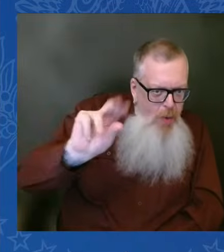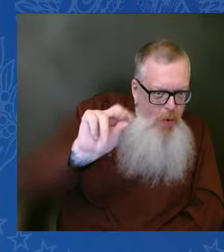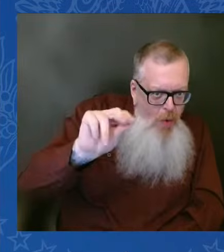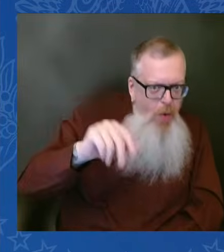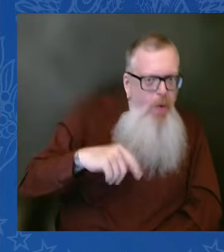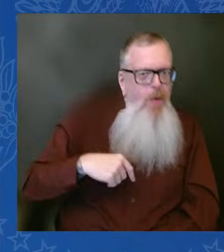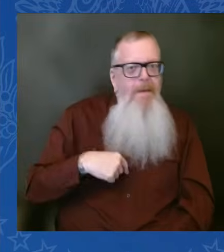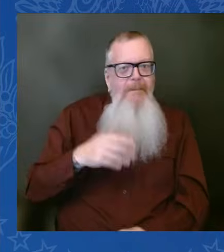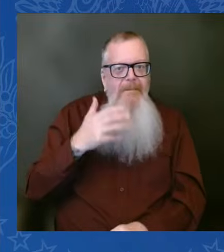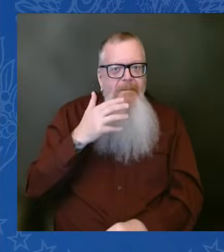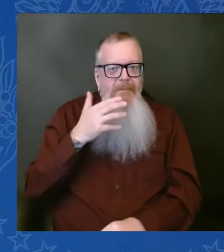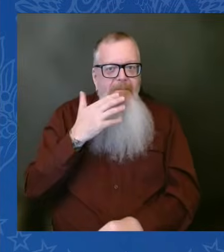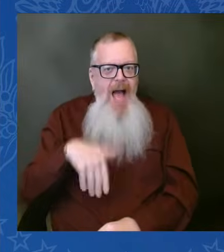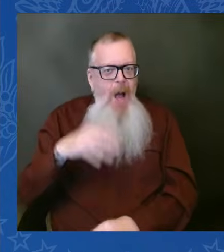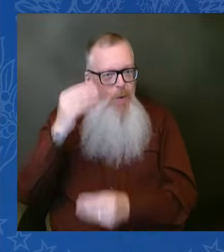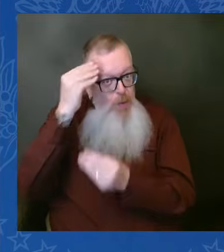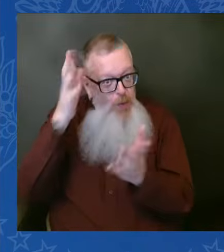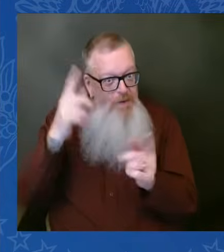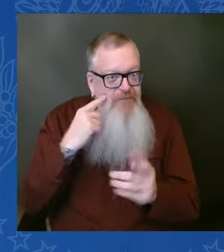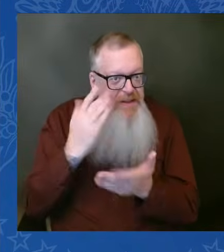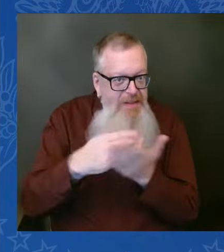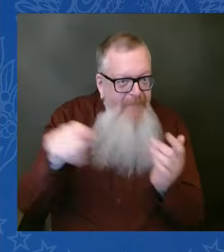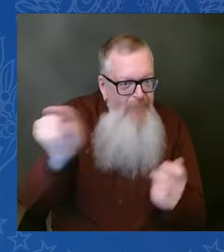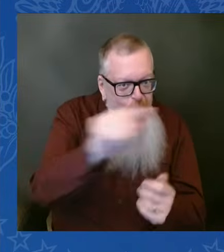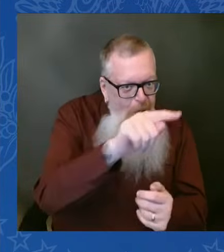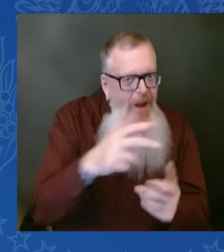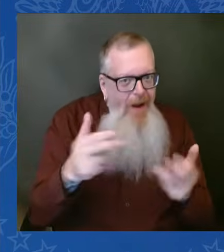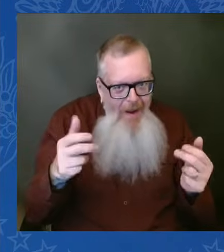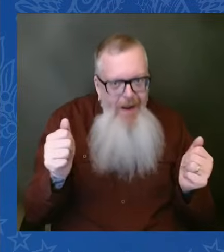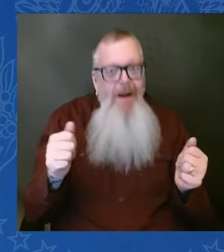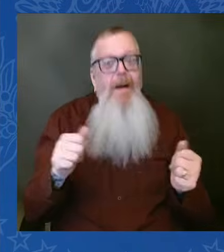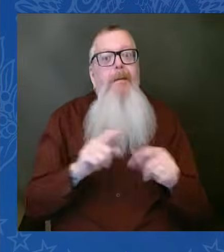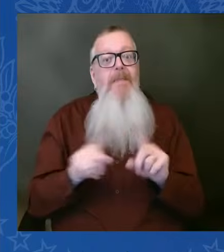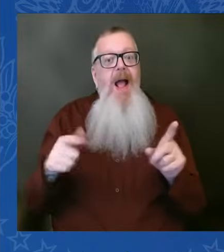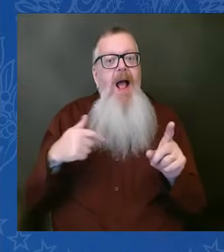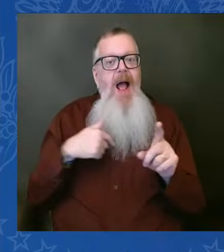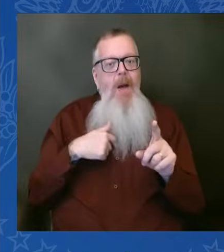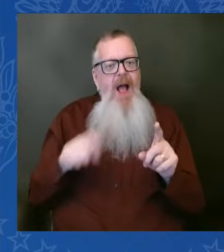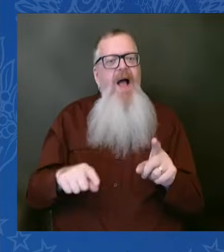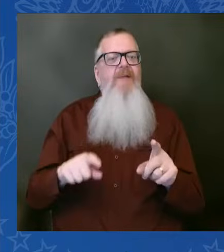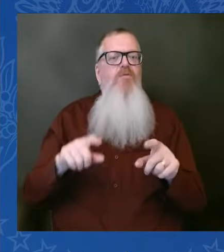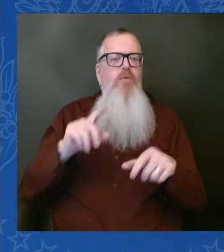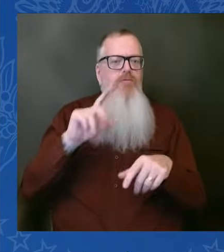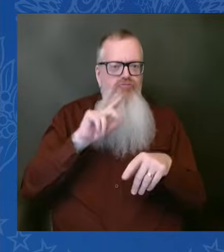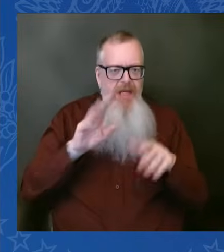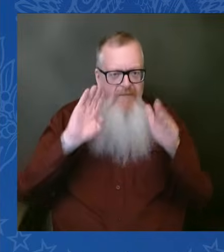we got to bring this country back together. When I announced my candidacy for president,